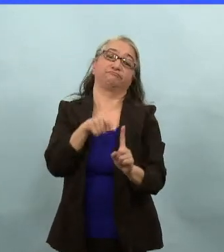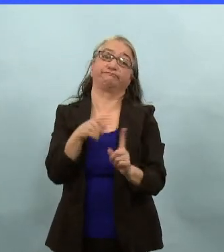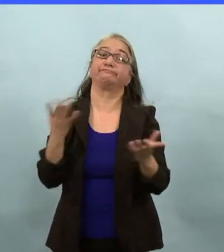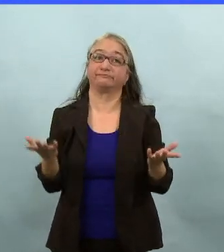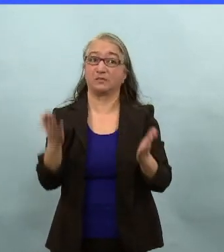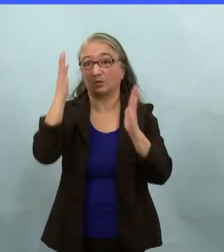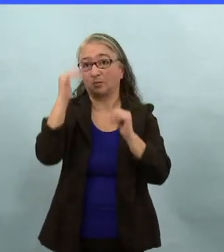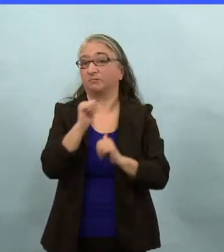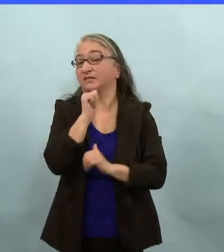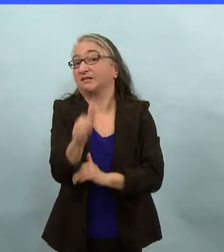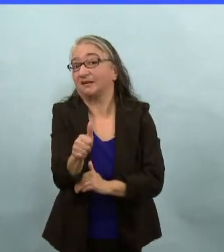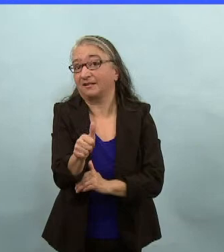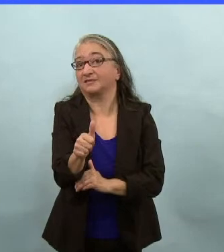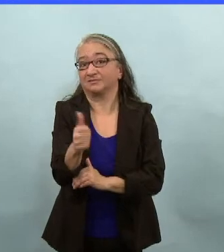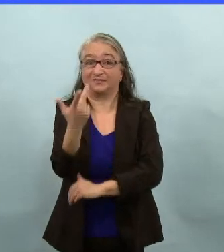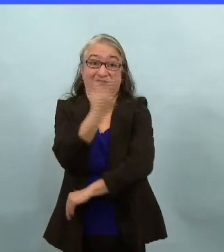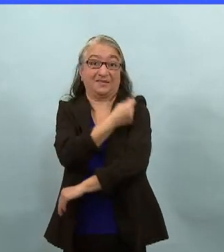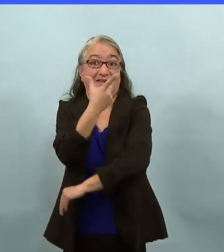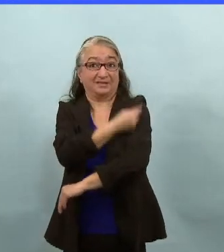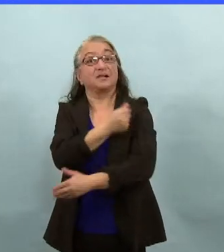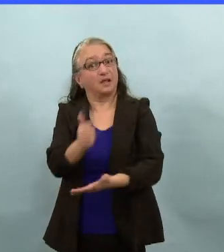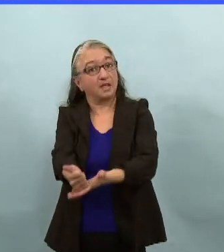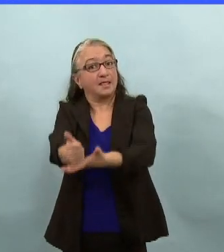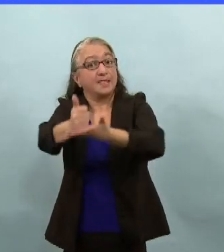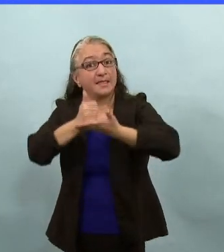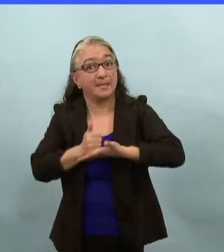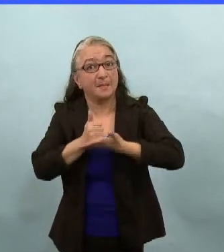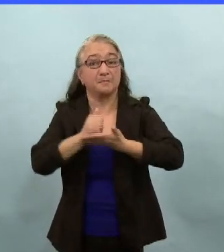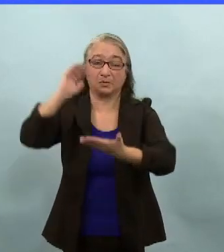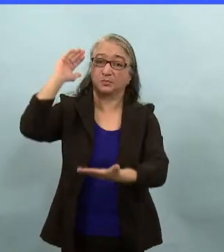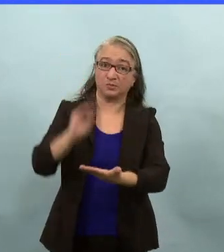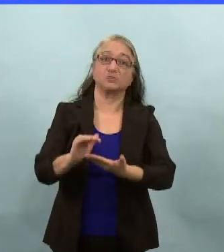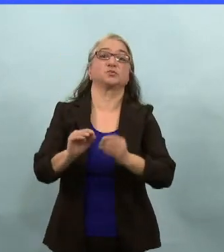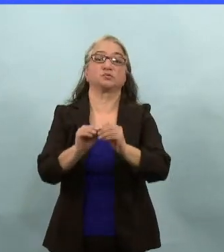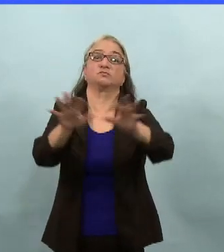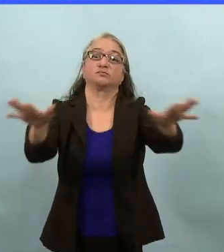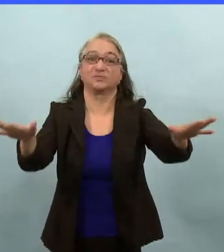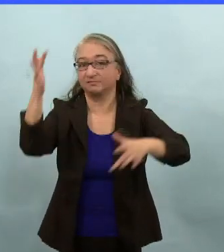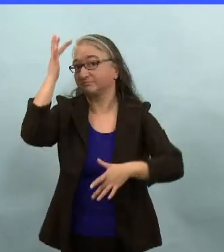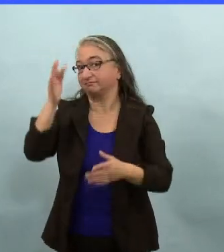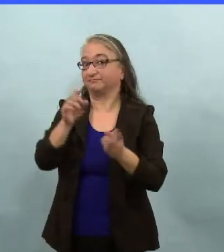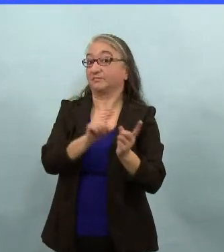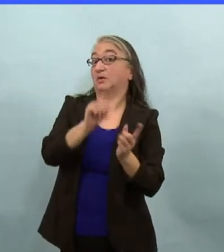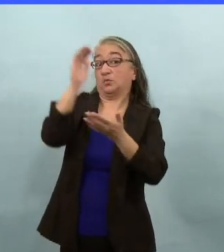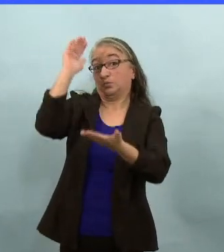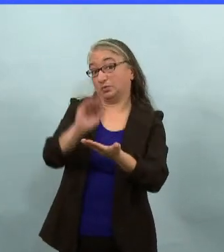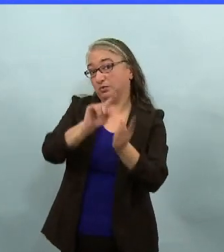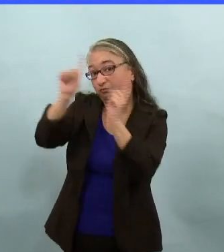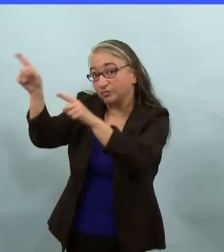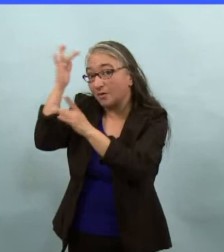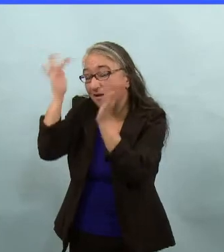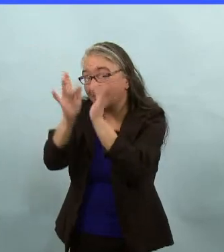are helping to reduce the number of people and you know that could end up in hospital and certainly reduce the number of people in icu